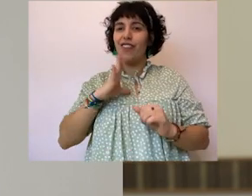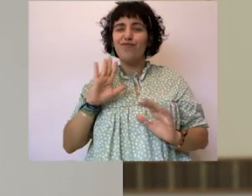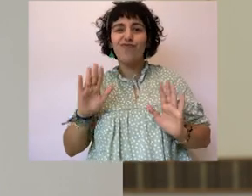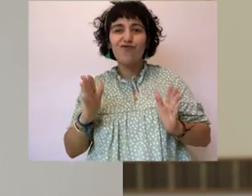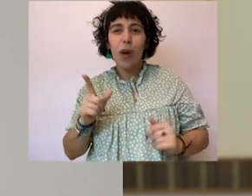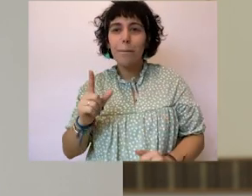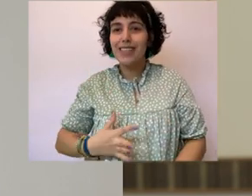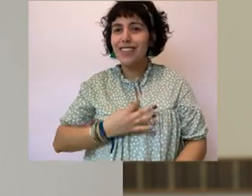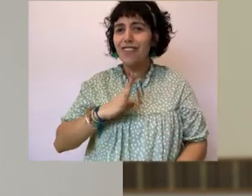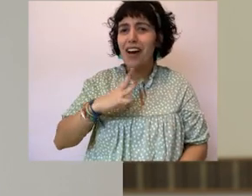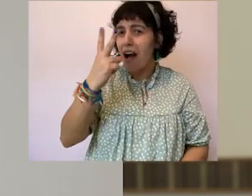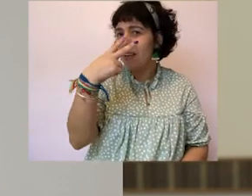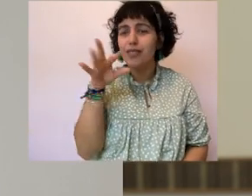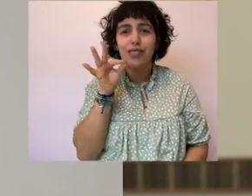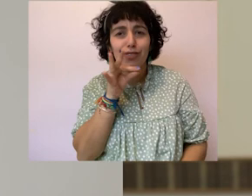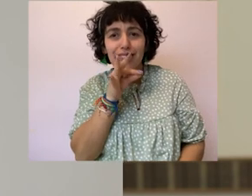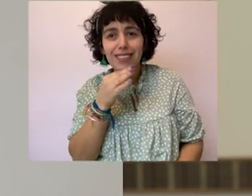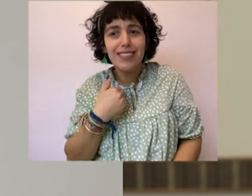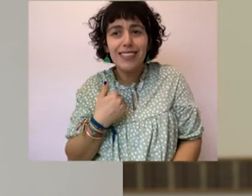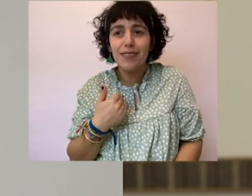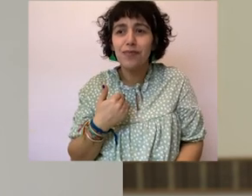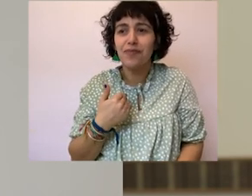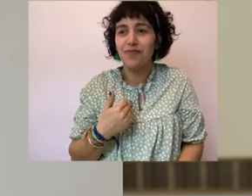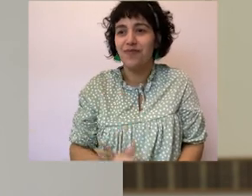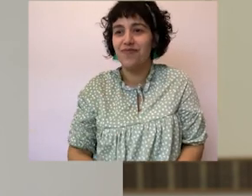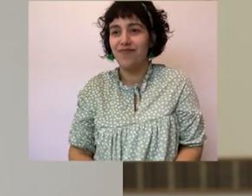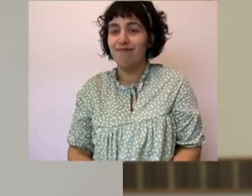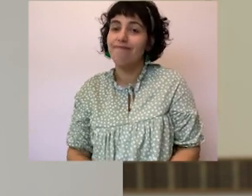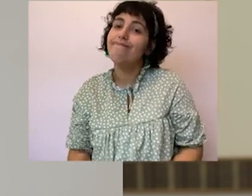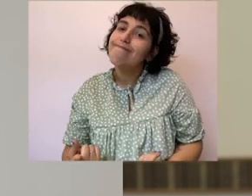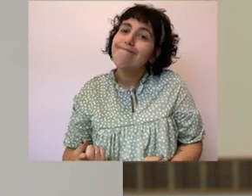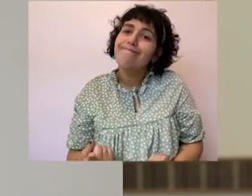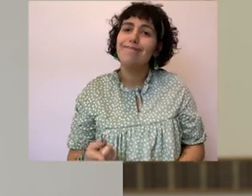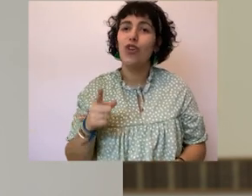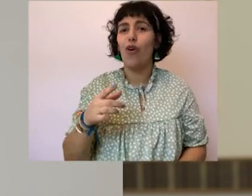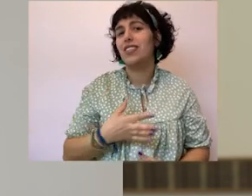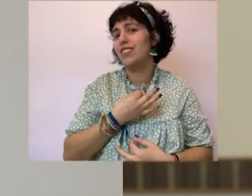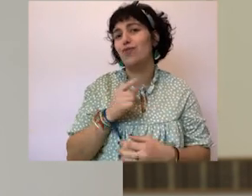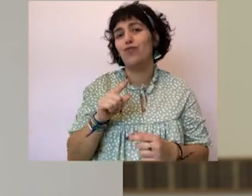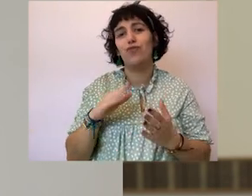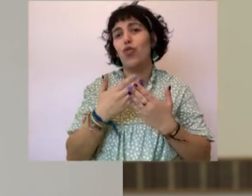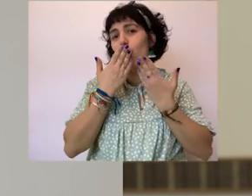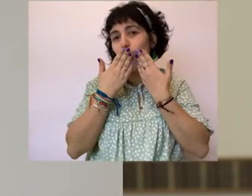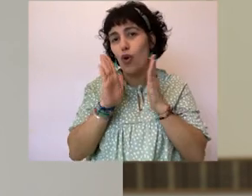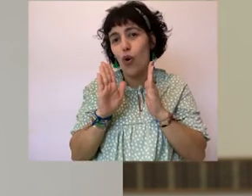It's such a strange feeling. It's like crying for a moment or something like that, I can no longer have that feeling.